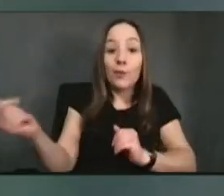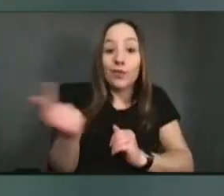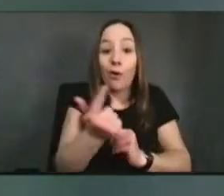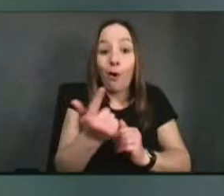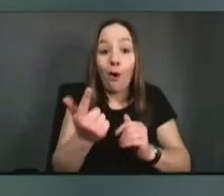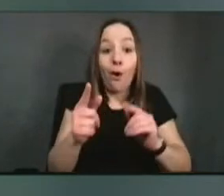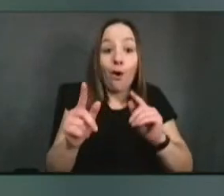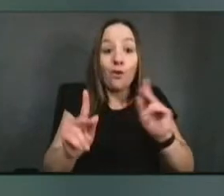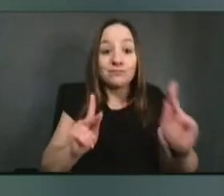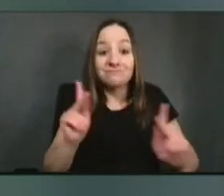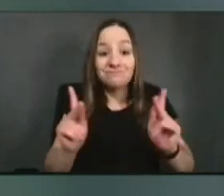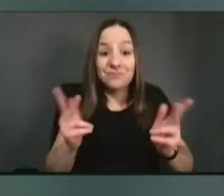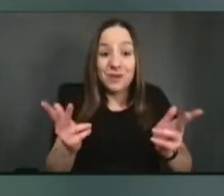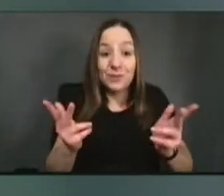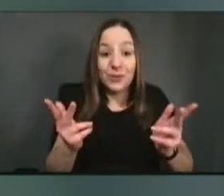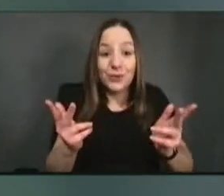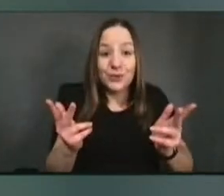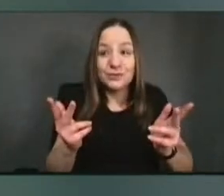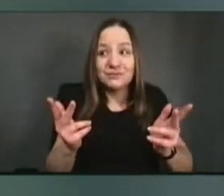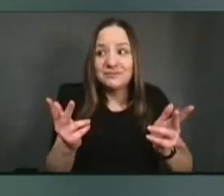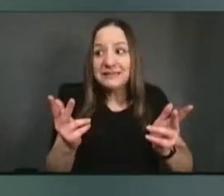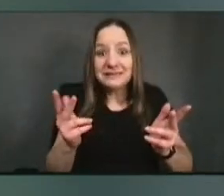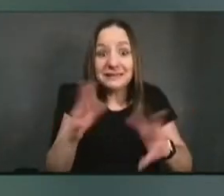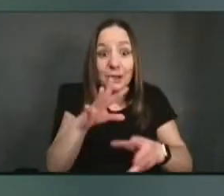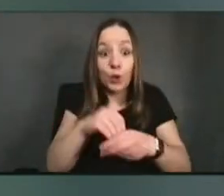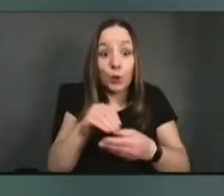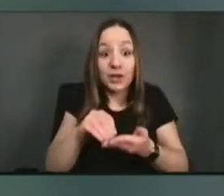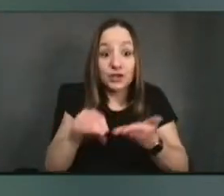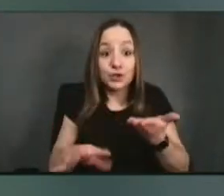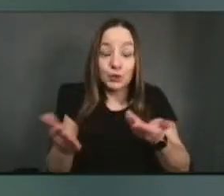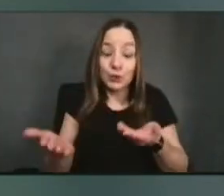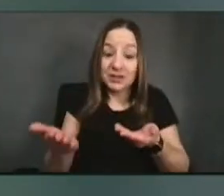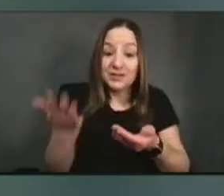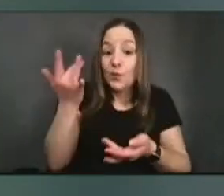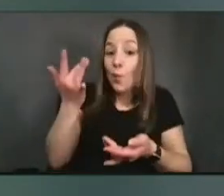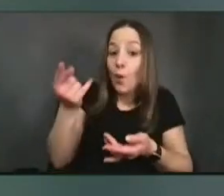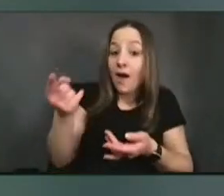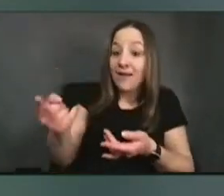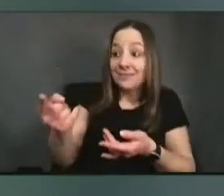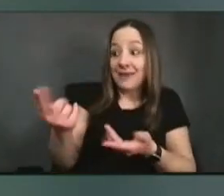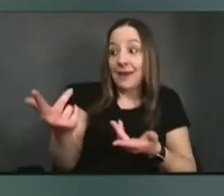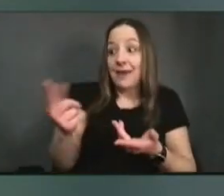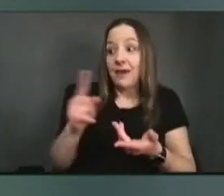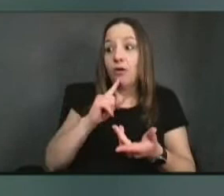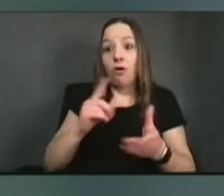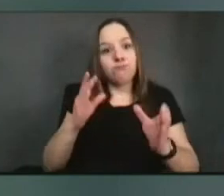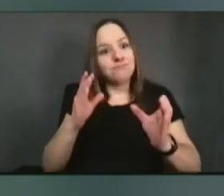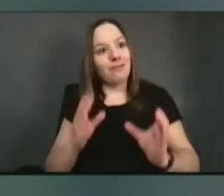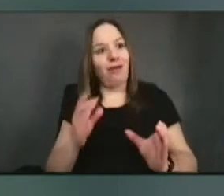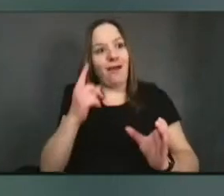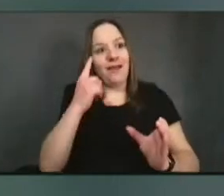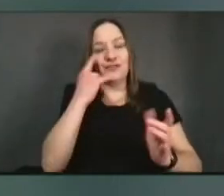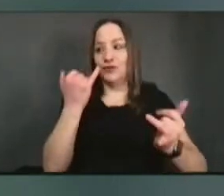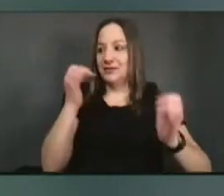communicating with all of our audiences to share information that they need? Even as our students I mean, they are the